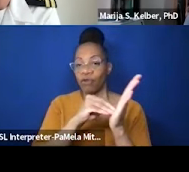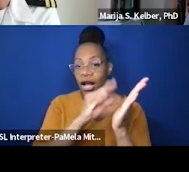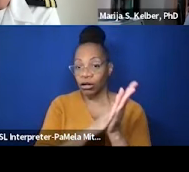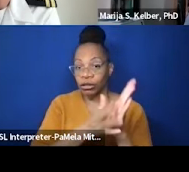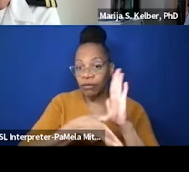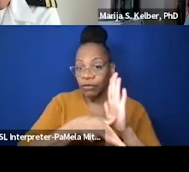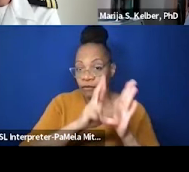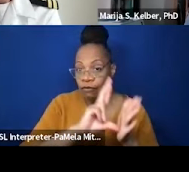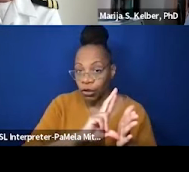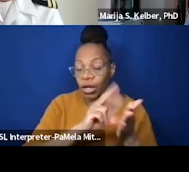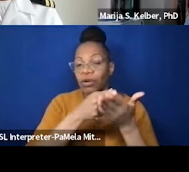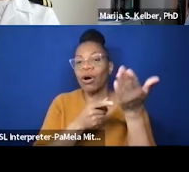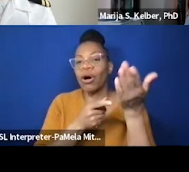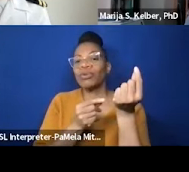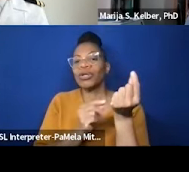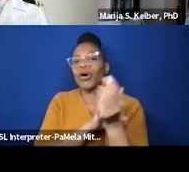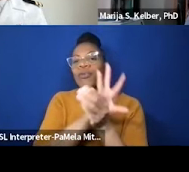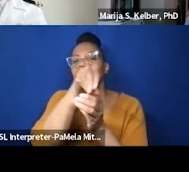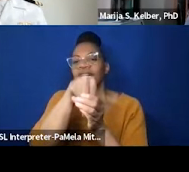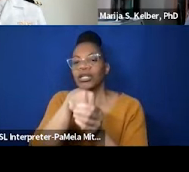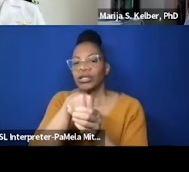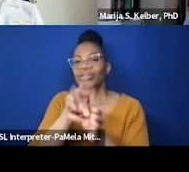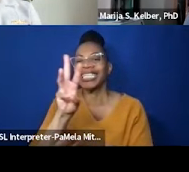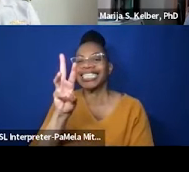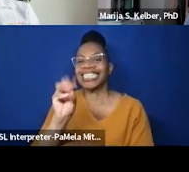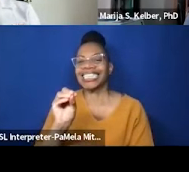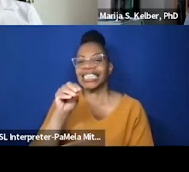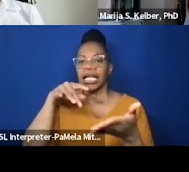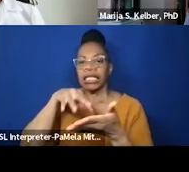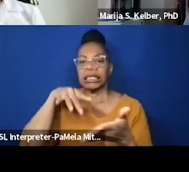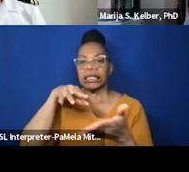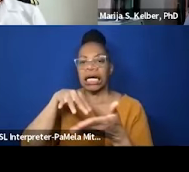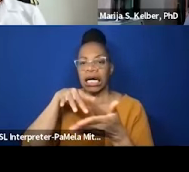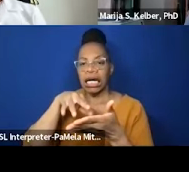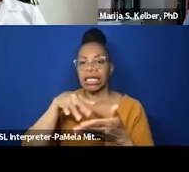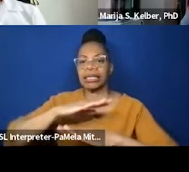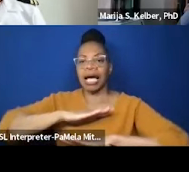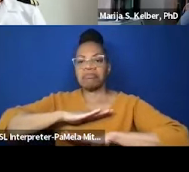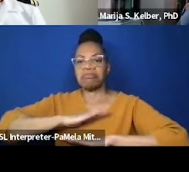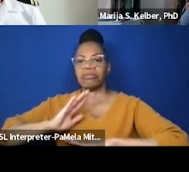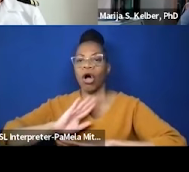and then we ended up including 60 studies that met all our eligibility criteria.